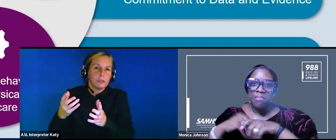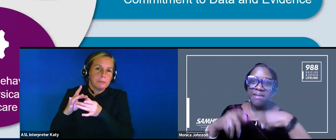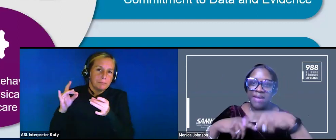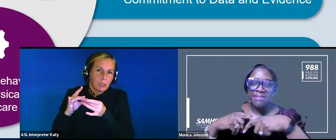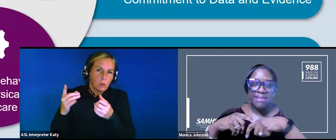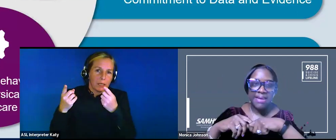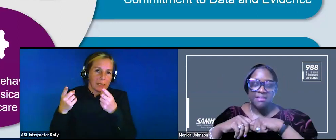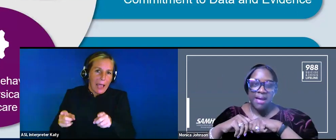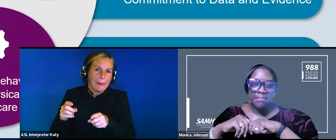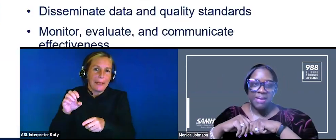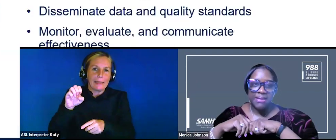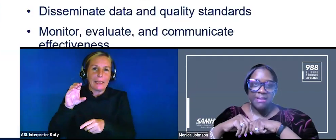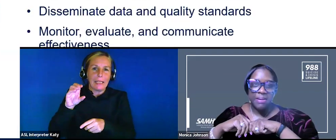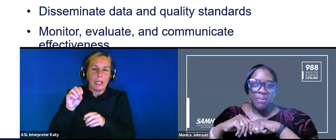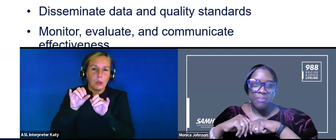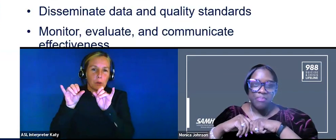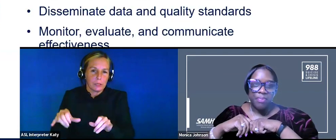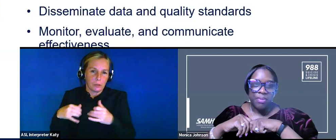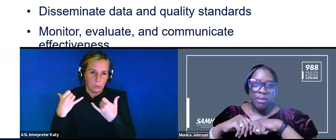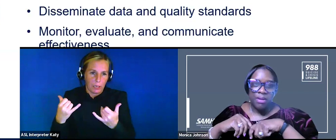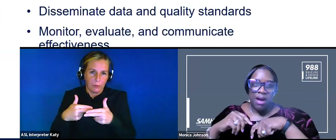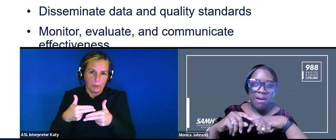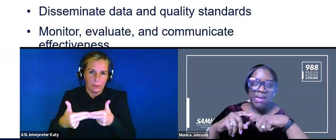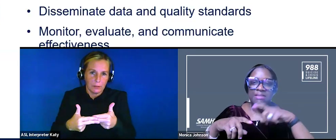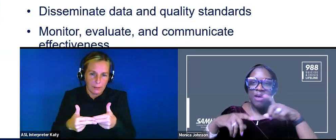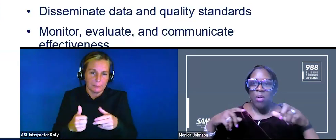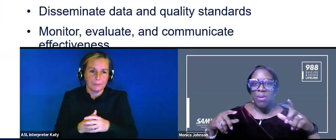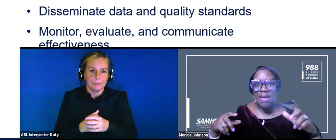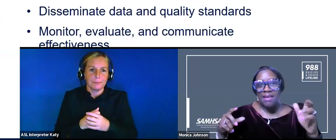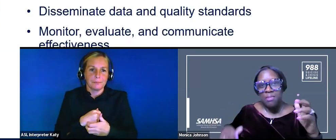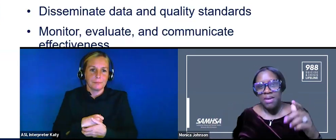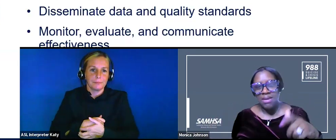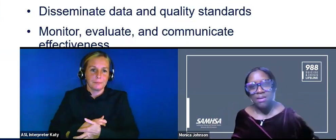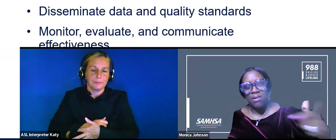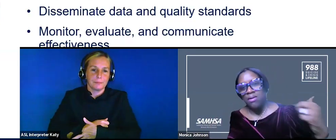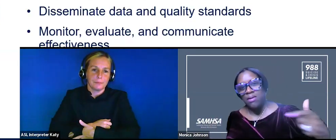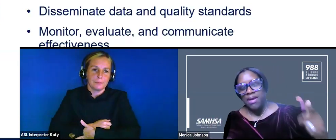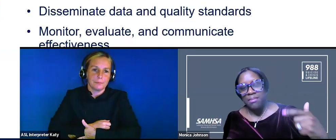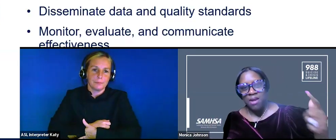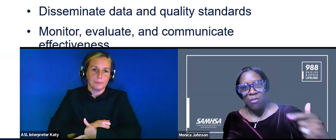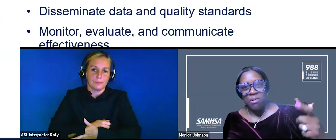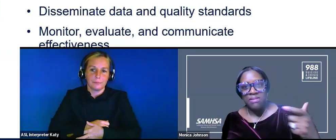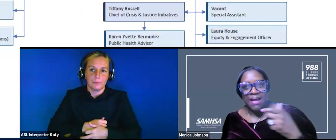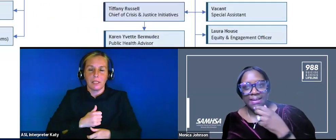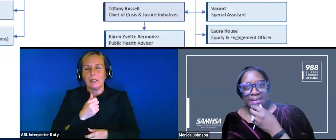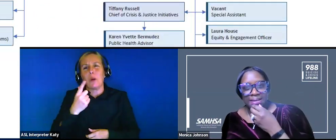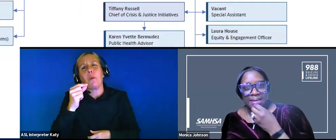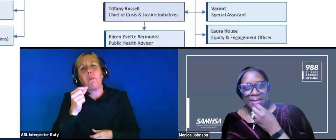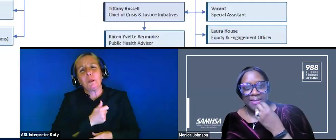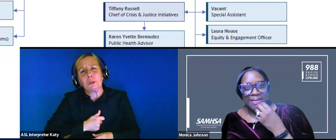We can advance to the next slide, please. So as we go ahead, I'm sorry, one more slide.